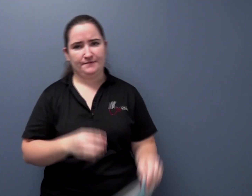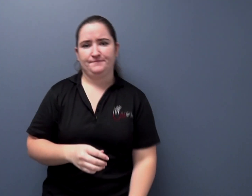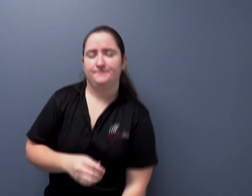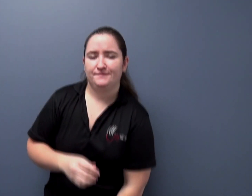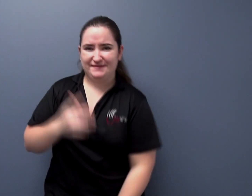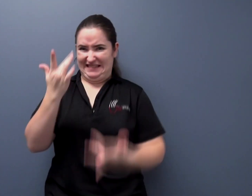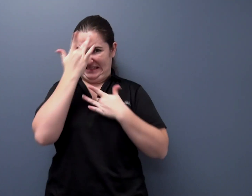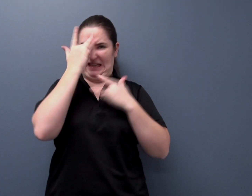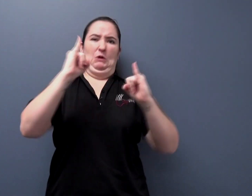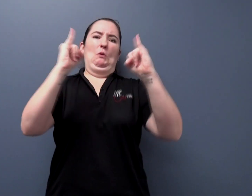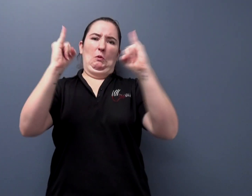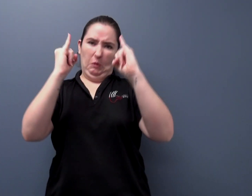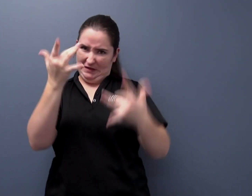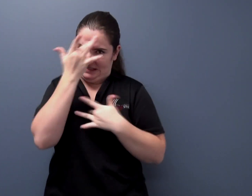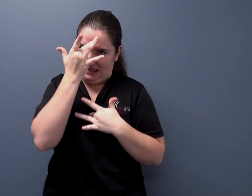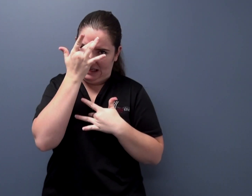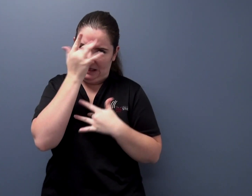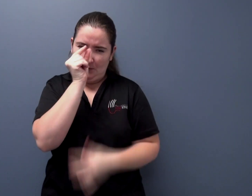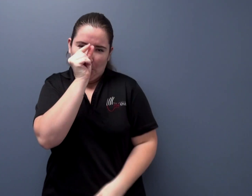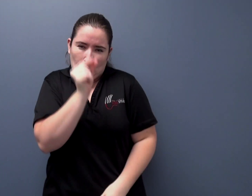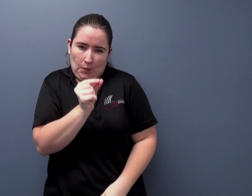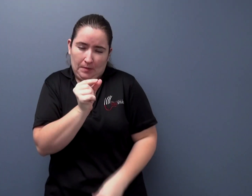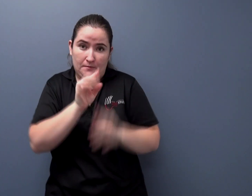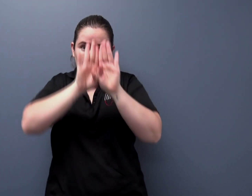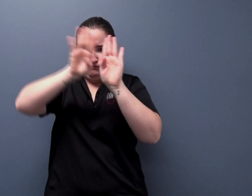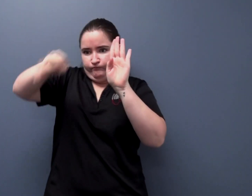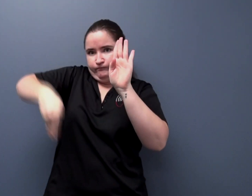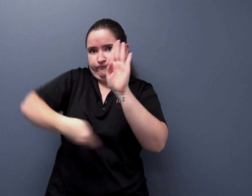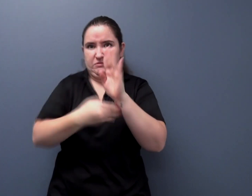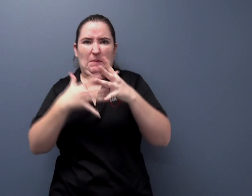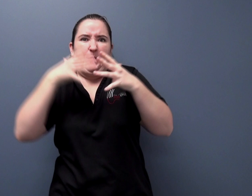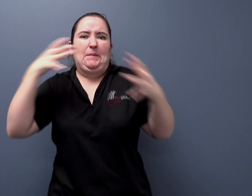The Red part is the critical cases. It is only a small part of the whole graph.